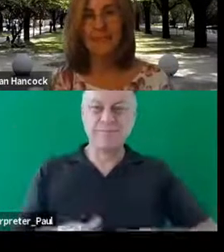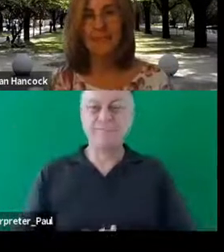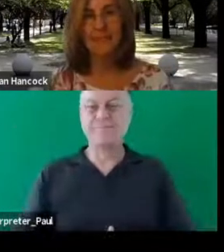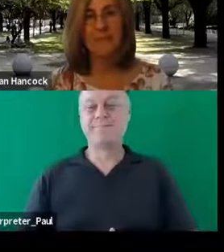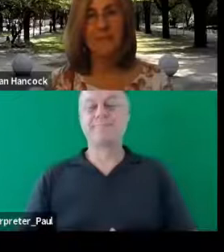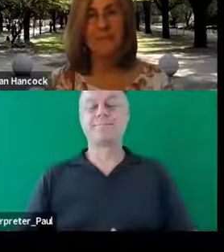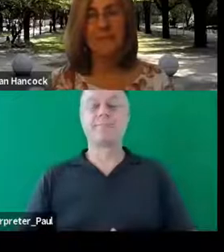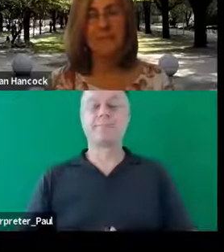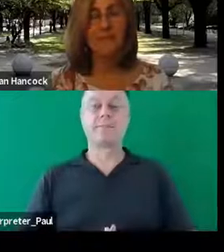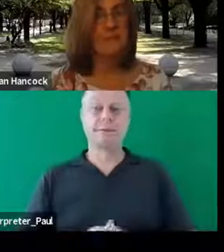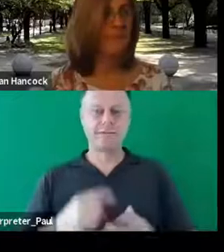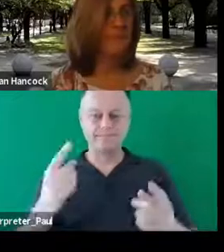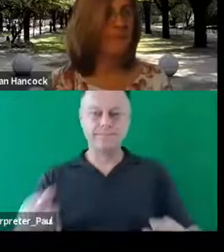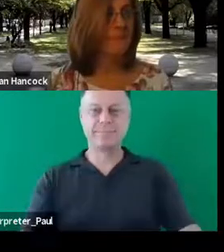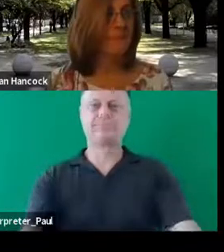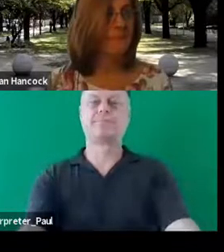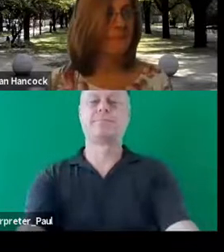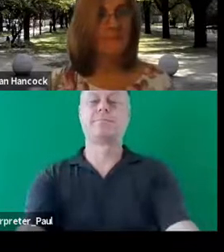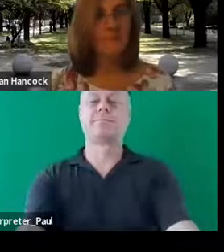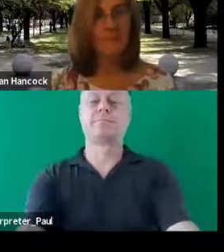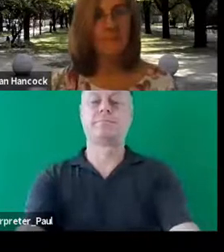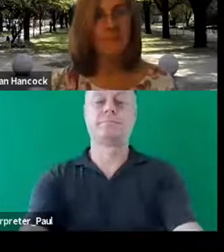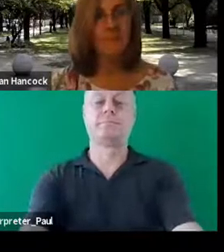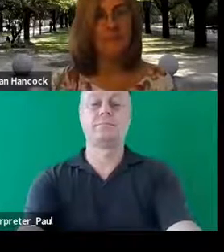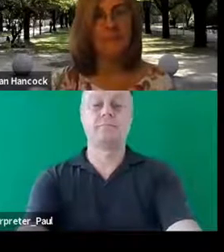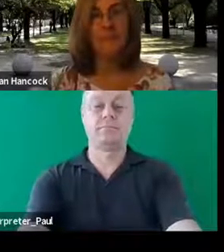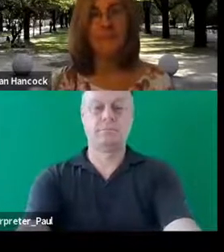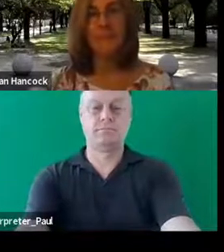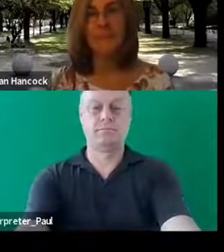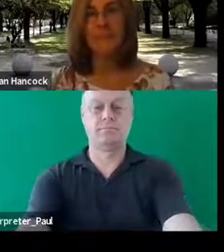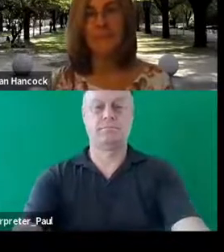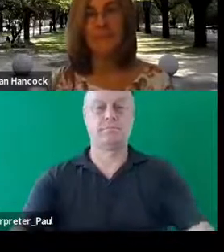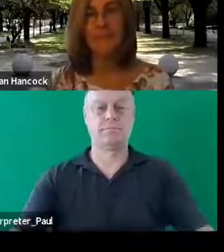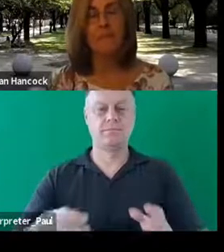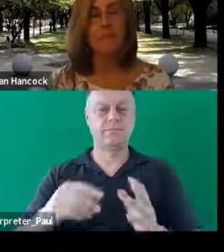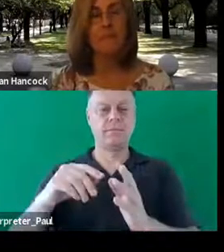Can – Katy actually, I might get you to start and share what you are doing to raise awareness